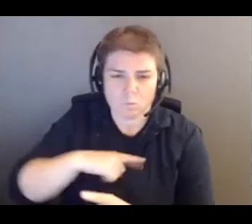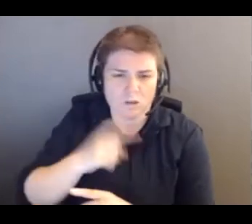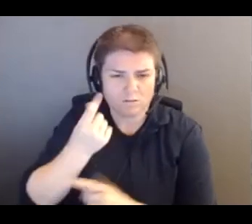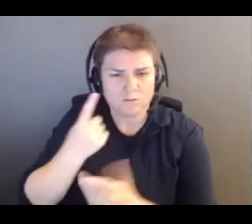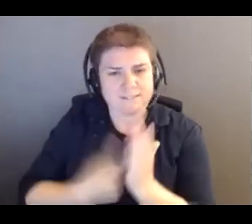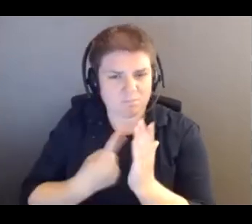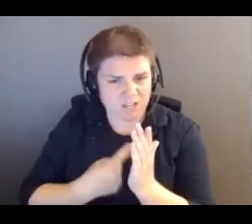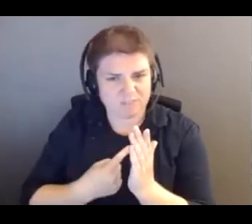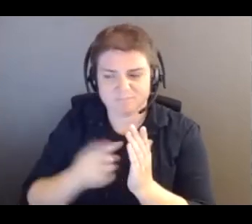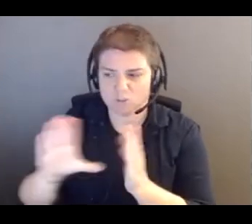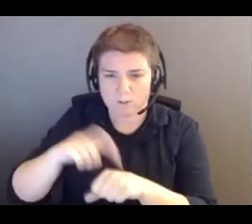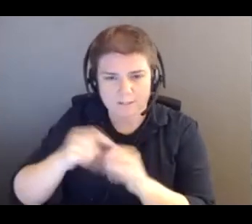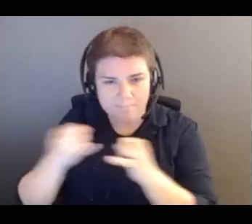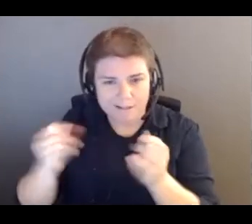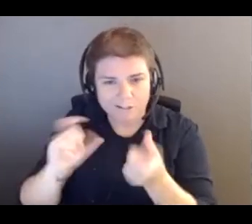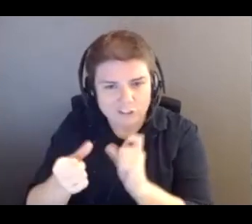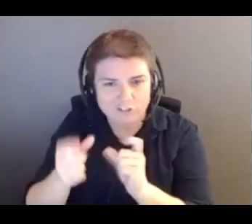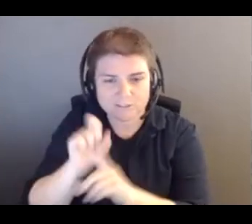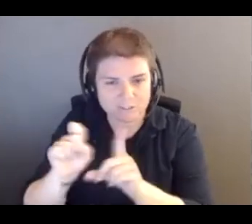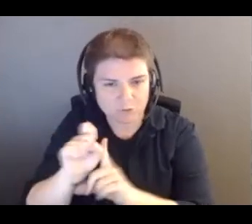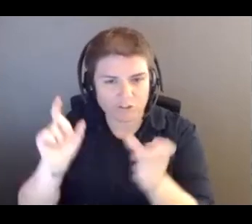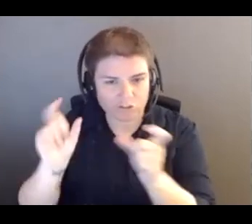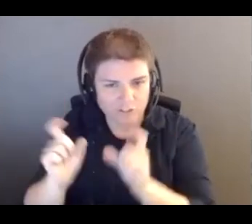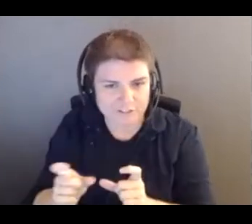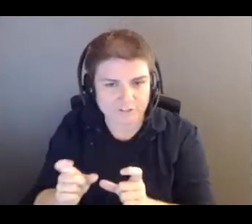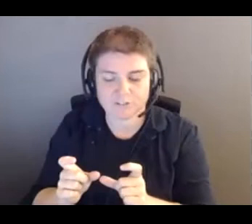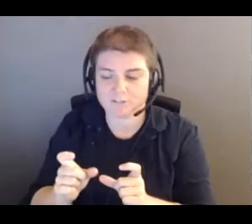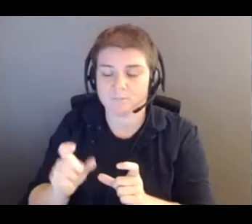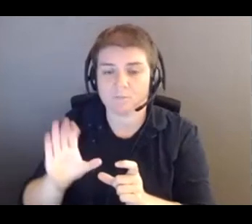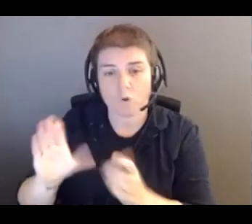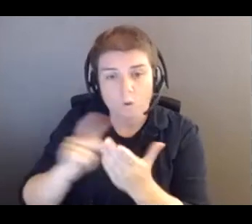in your timeline or circumstances, and your project or activities may not be able to be